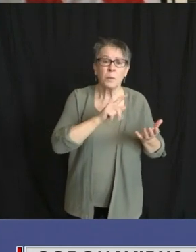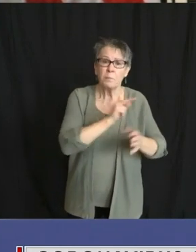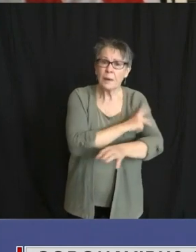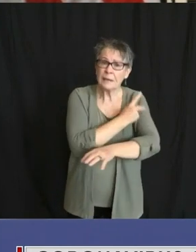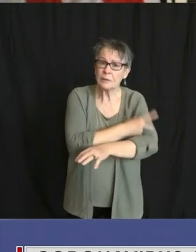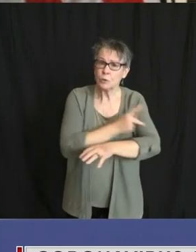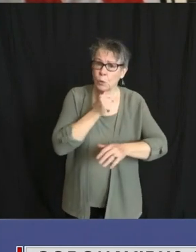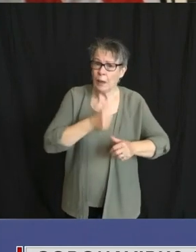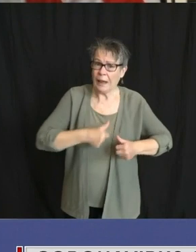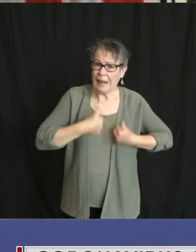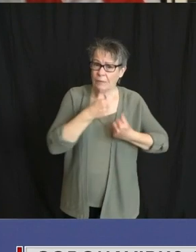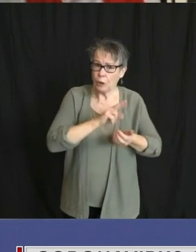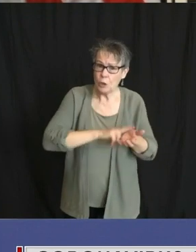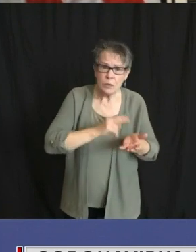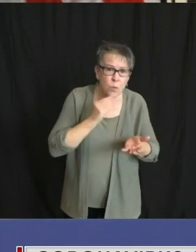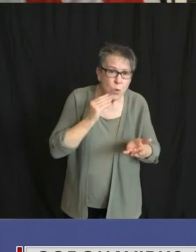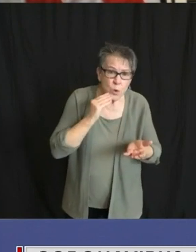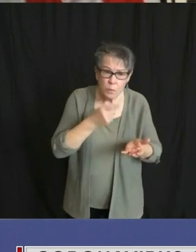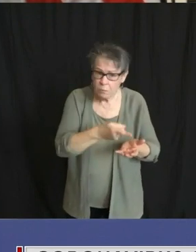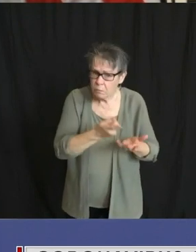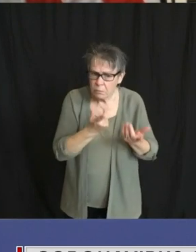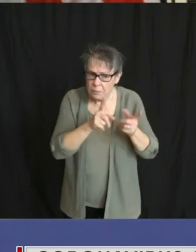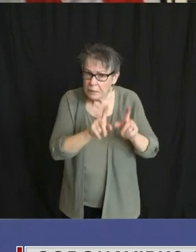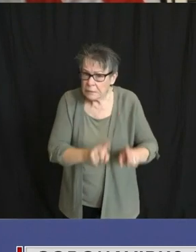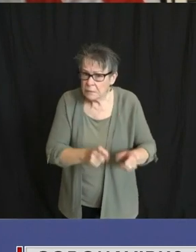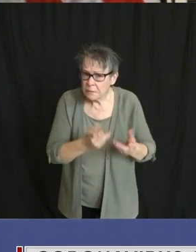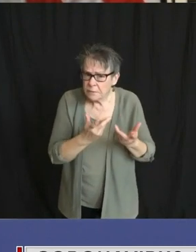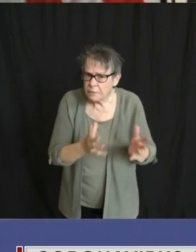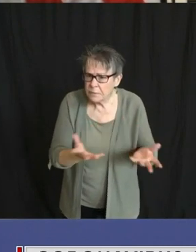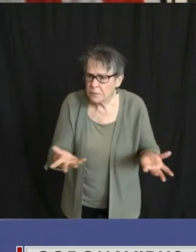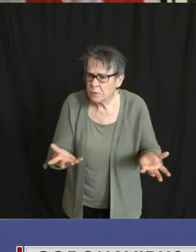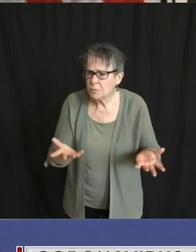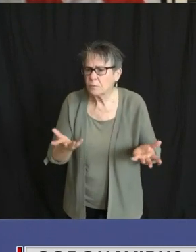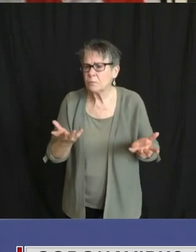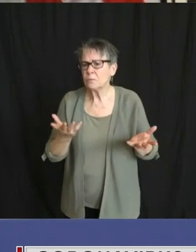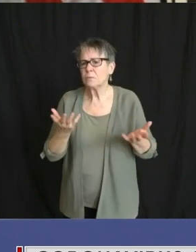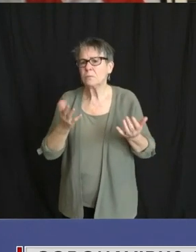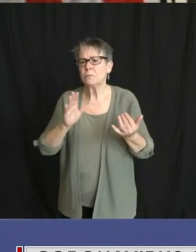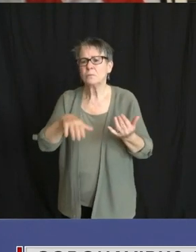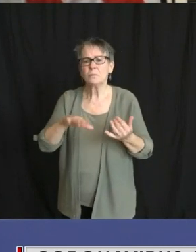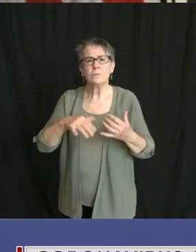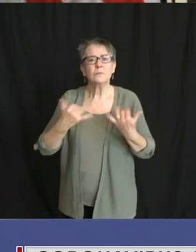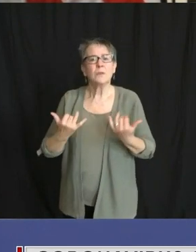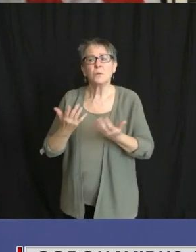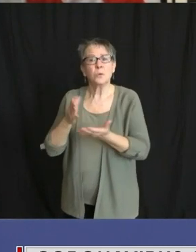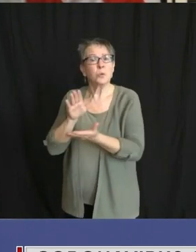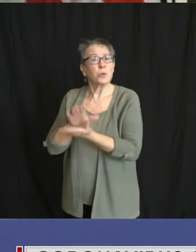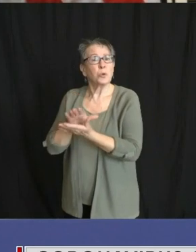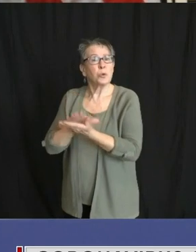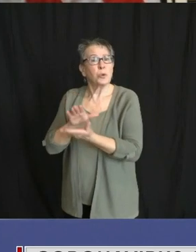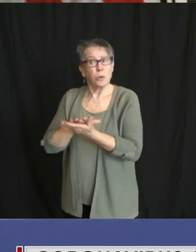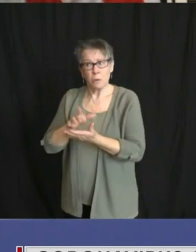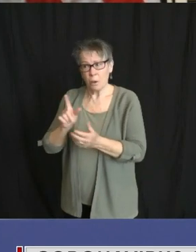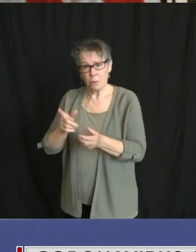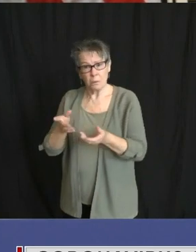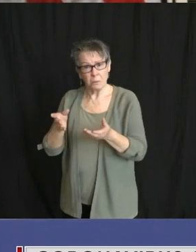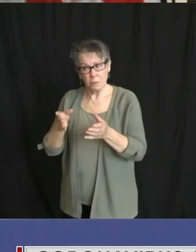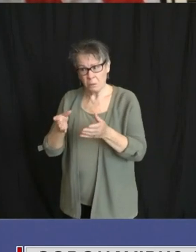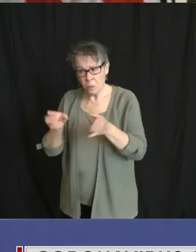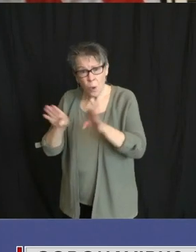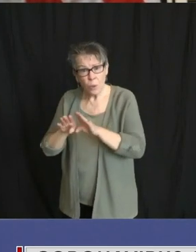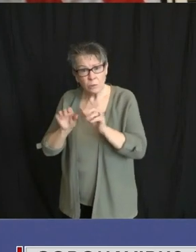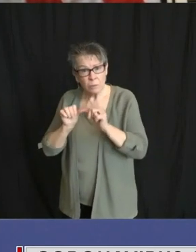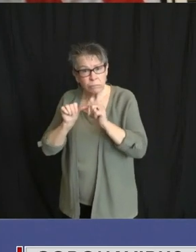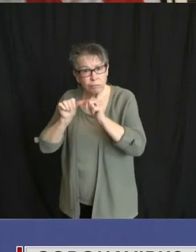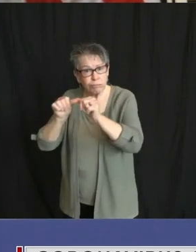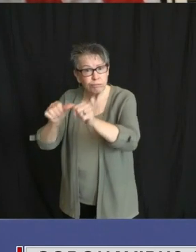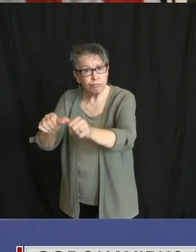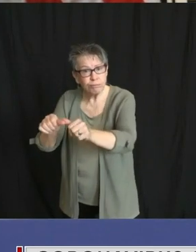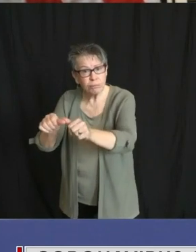GROUPS INCLUDING THE AND JA?